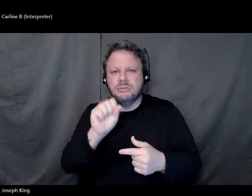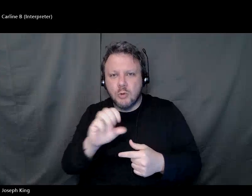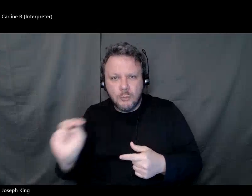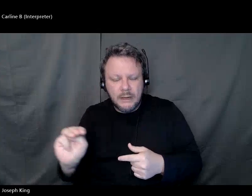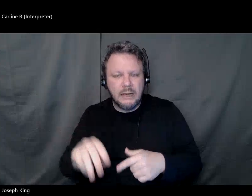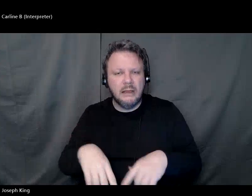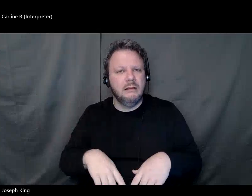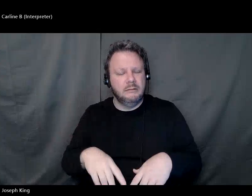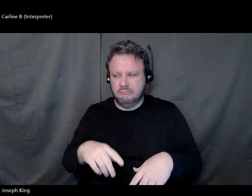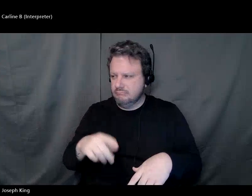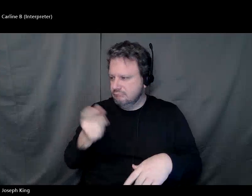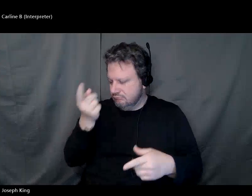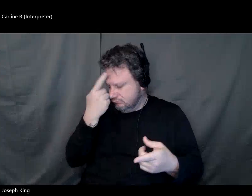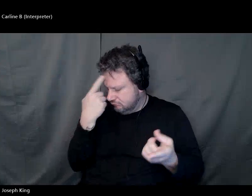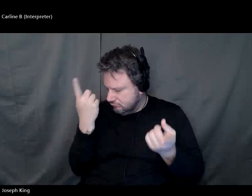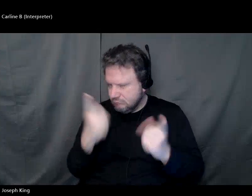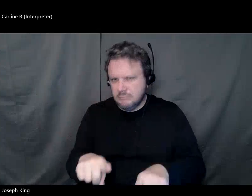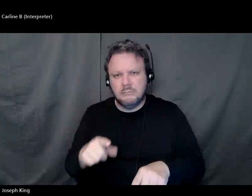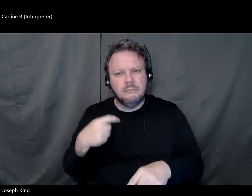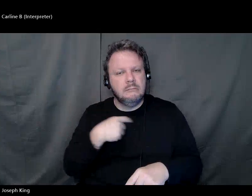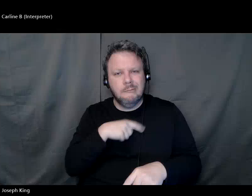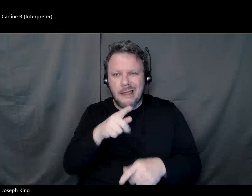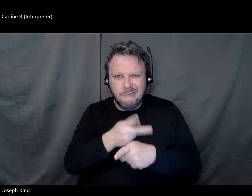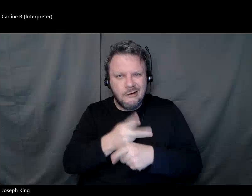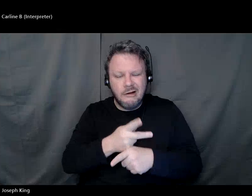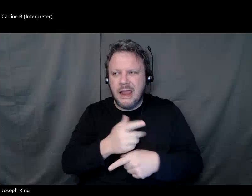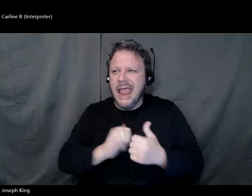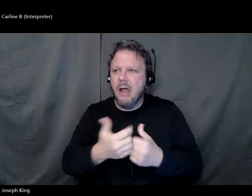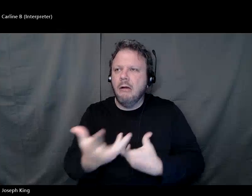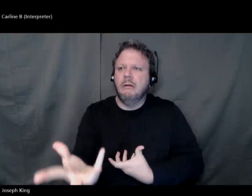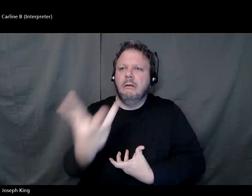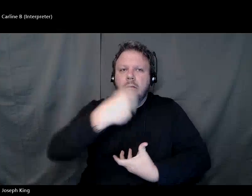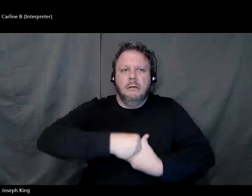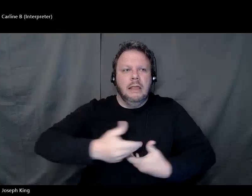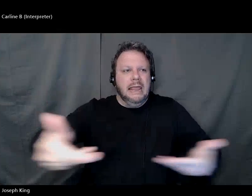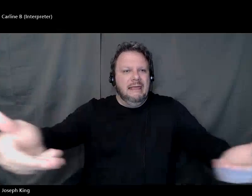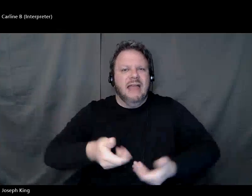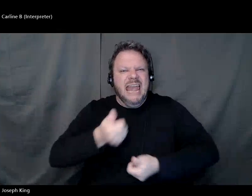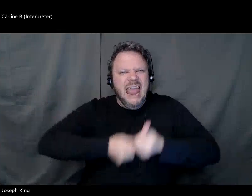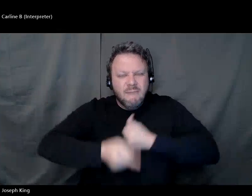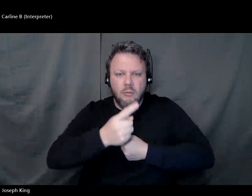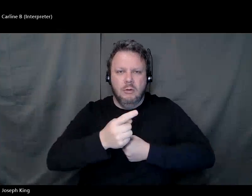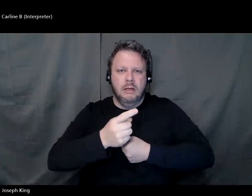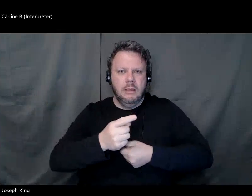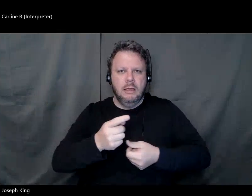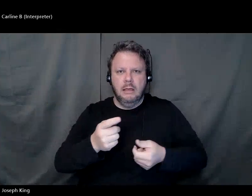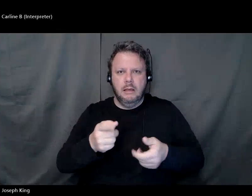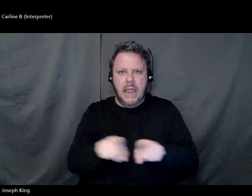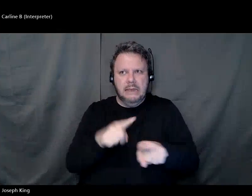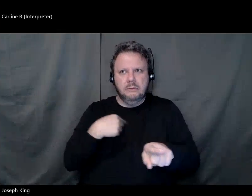Yes, we have to figure out a way to invite the entire community to the table as we talk about the ways forward.